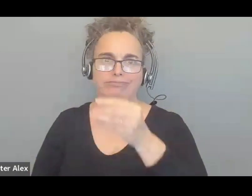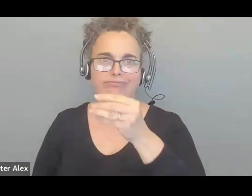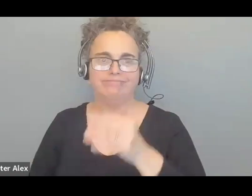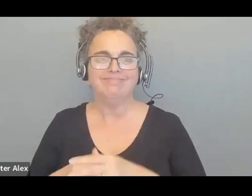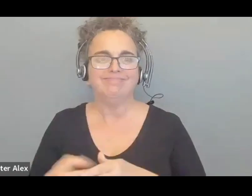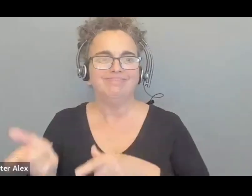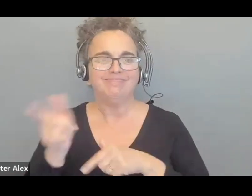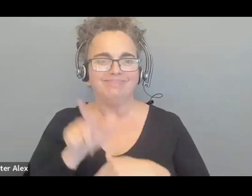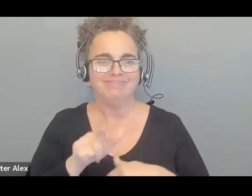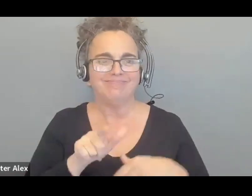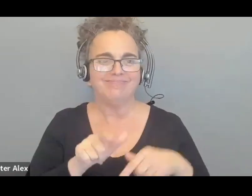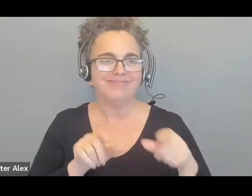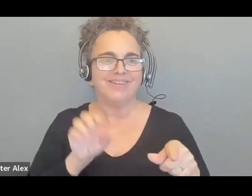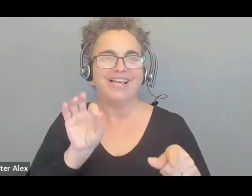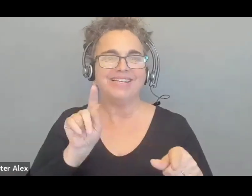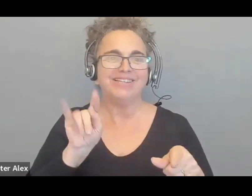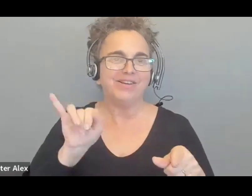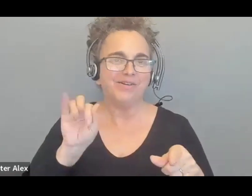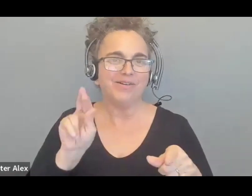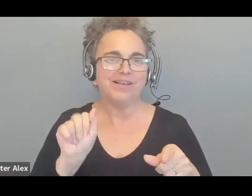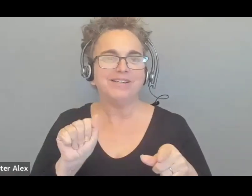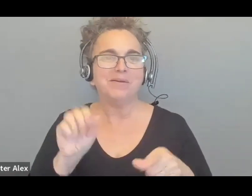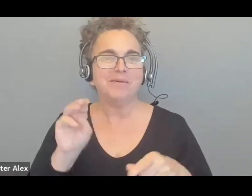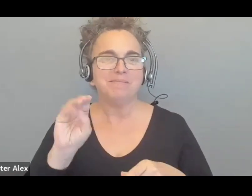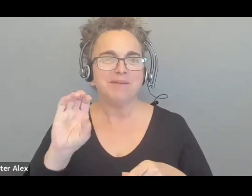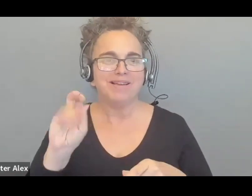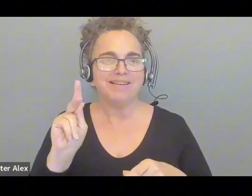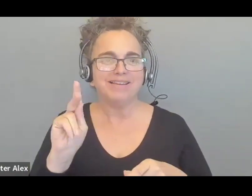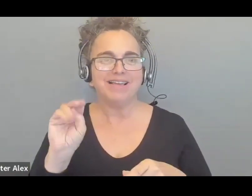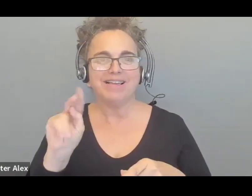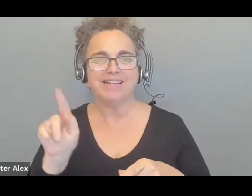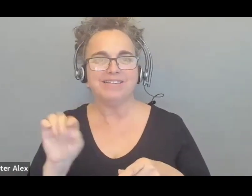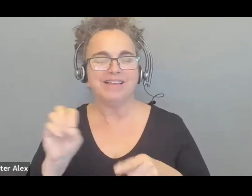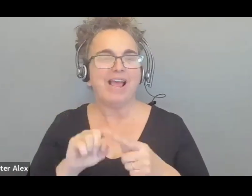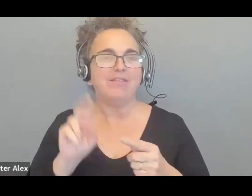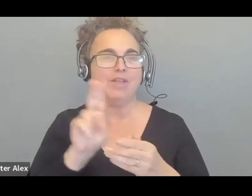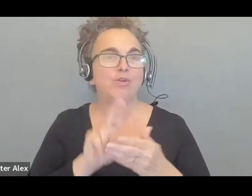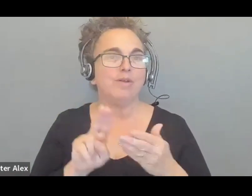She's ADA's Compliance unit manager at Michigan Department of Civil Rights.